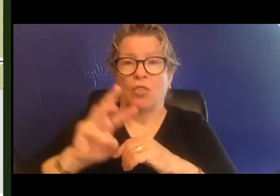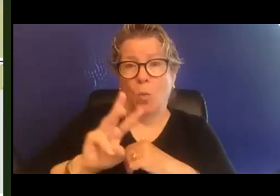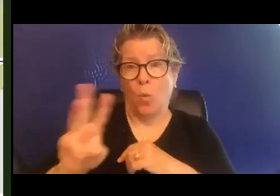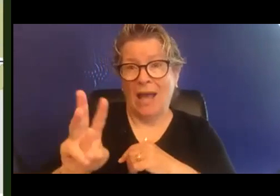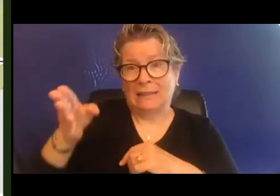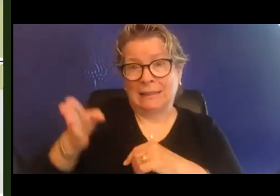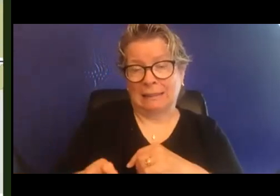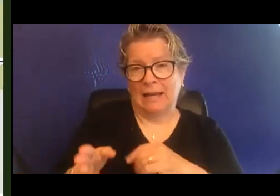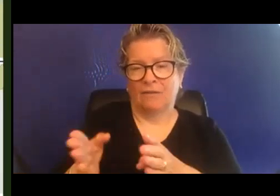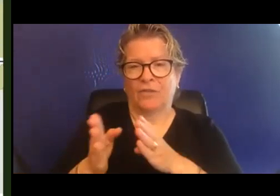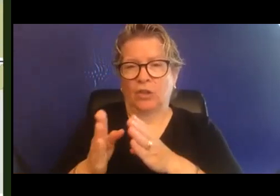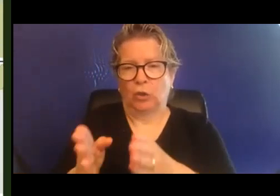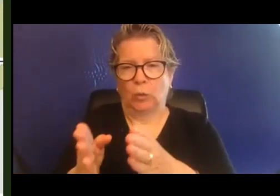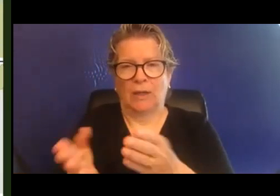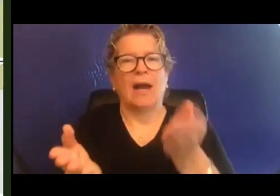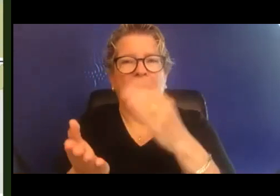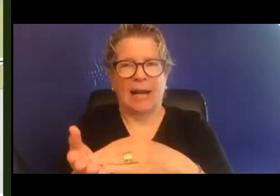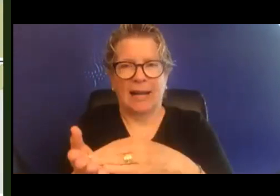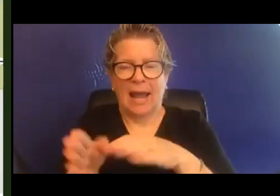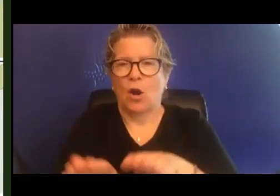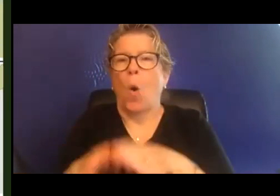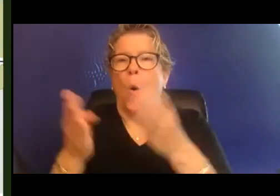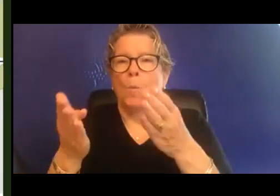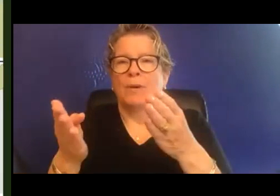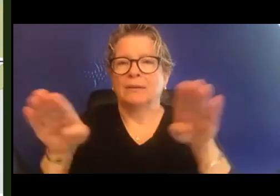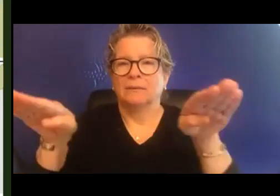doing an open cut pipeline up to this point here.